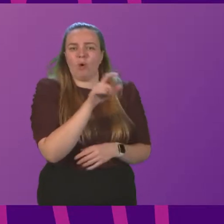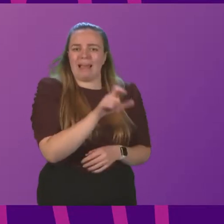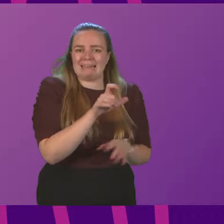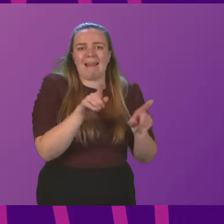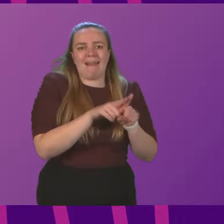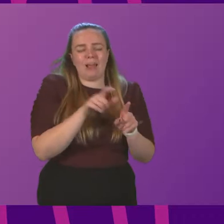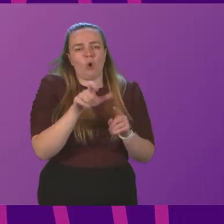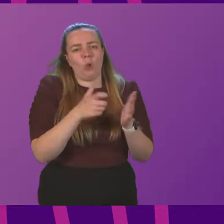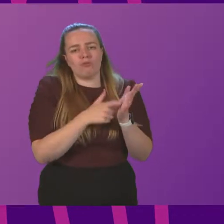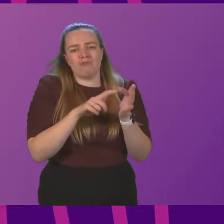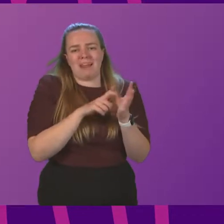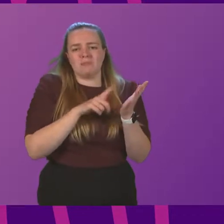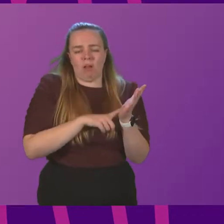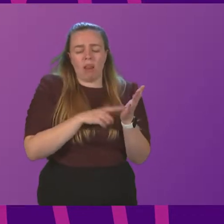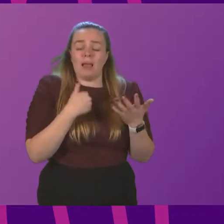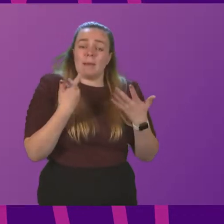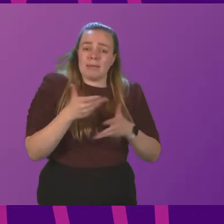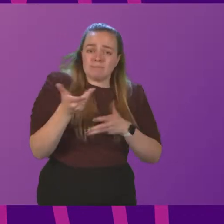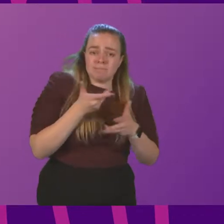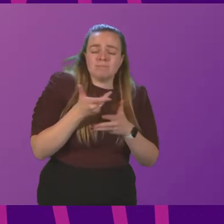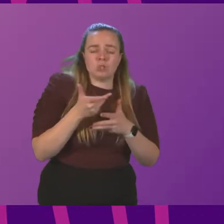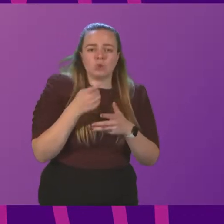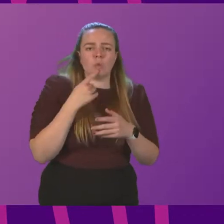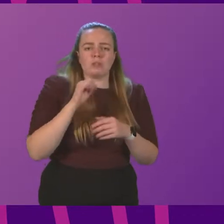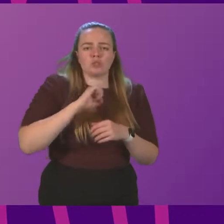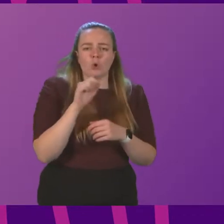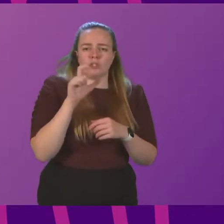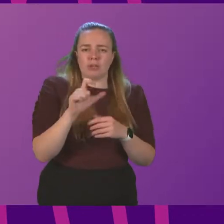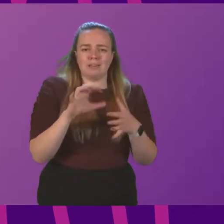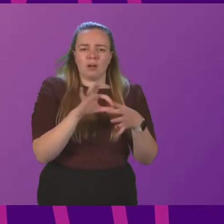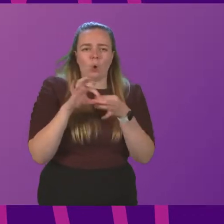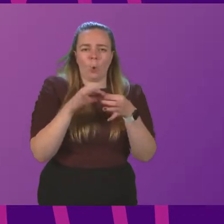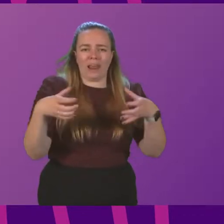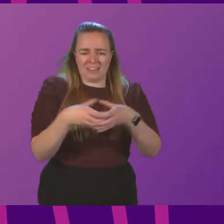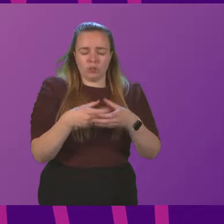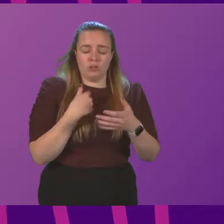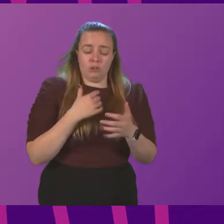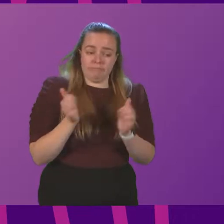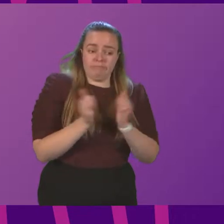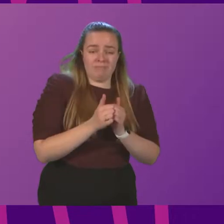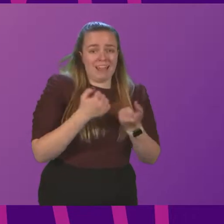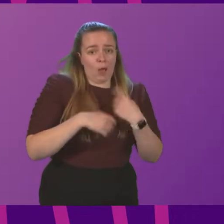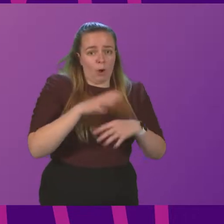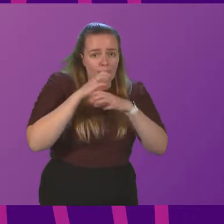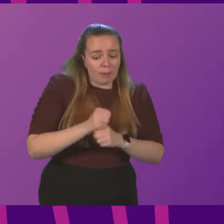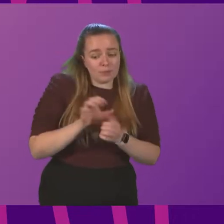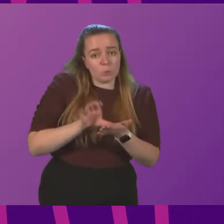I spoke to the Scottish Cancer Coalition yesterday and reaffirmed our commitment to provide further funding. There has already been further funding